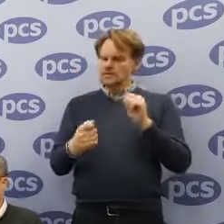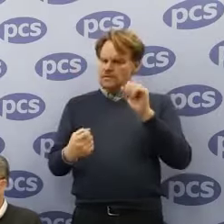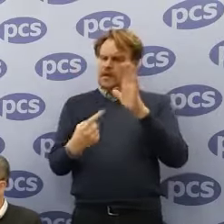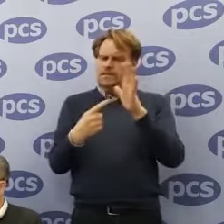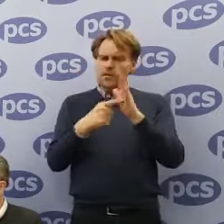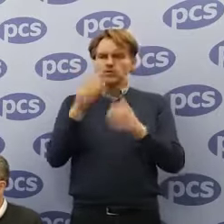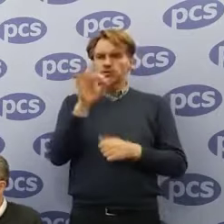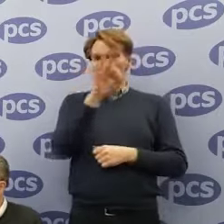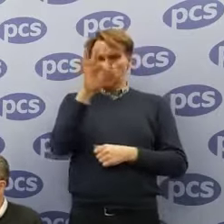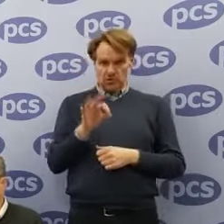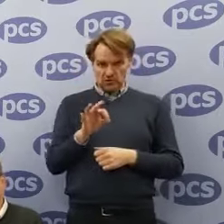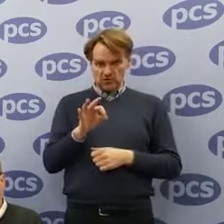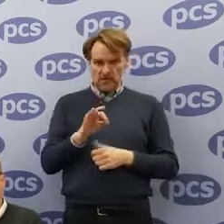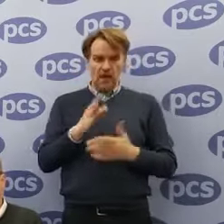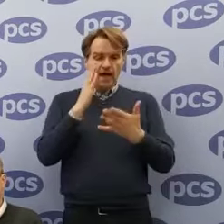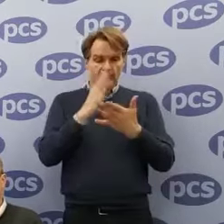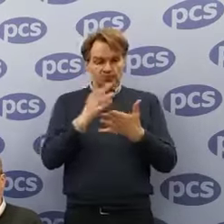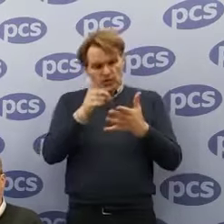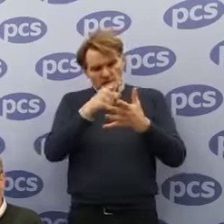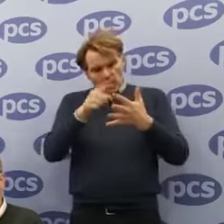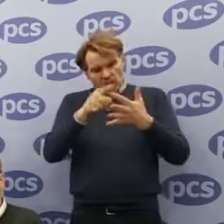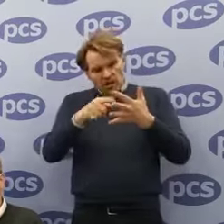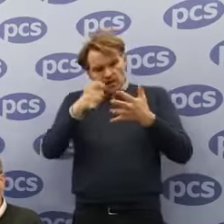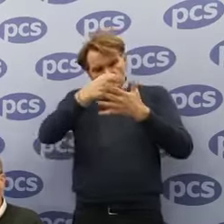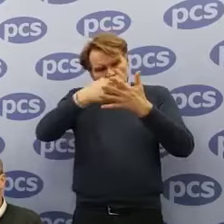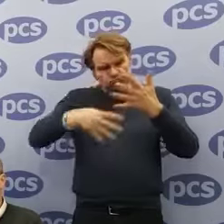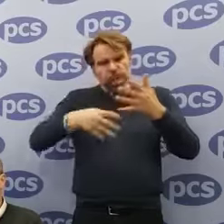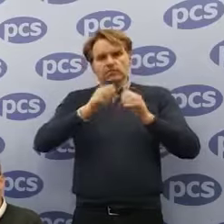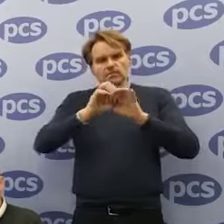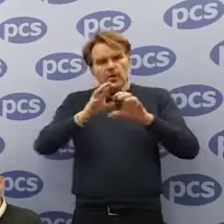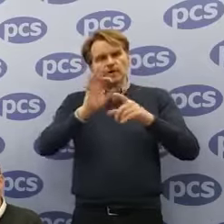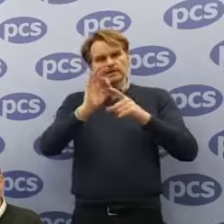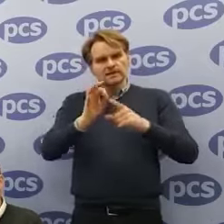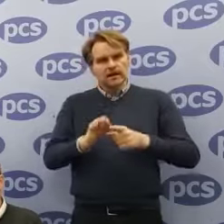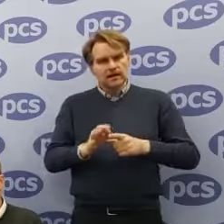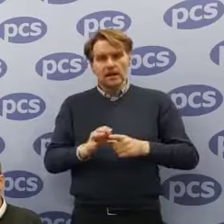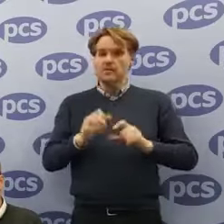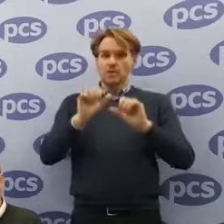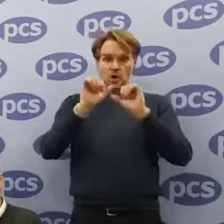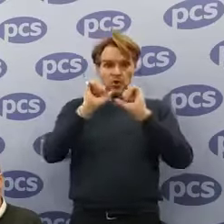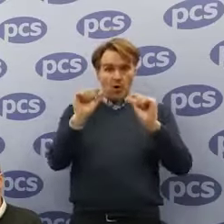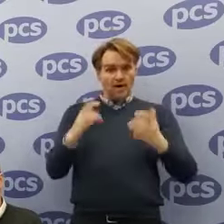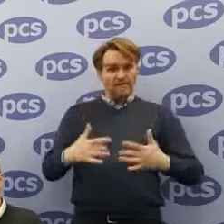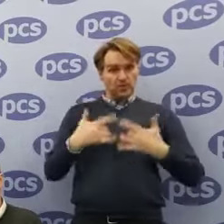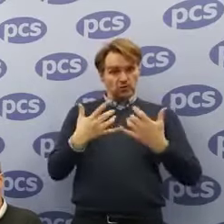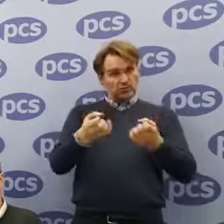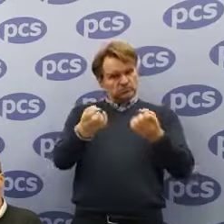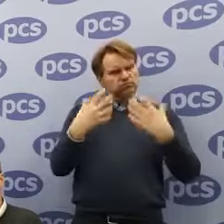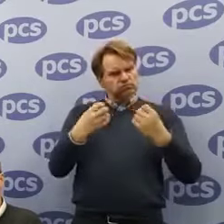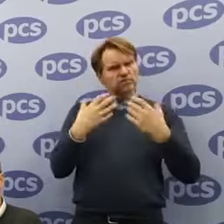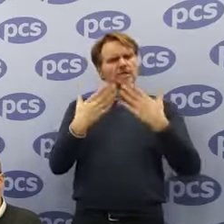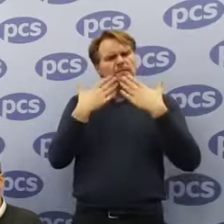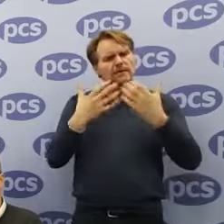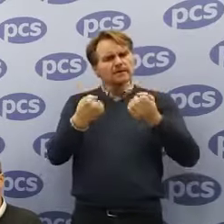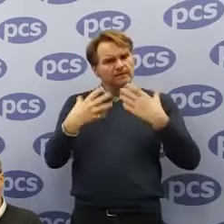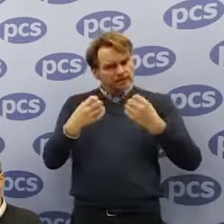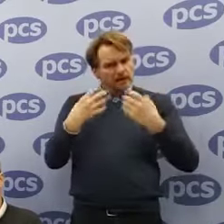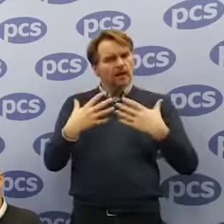you want me to develop each of those more, but the key thing is we want everybody's views on all aspects of the campaign to ensure that we get it